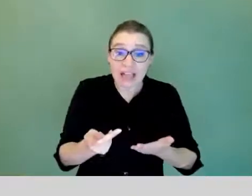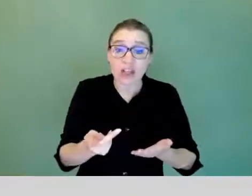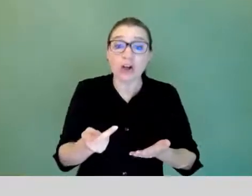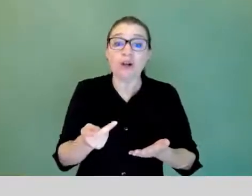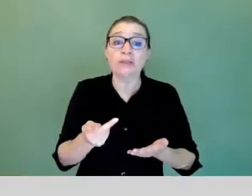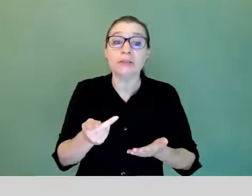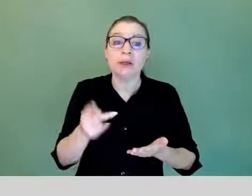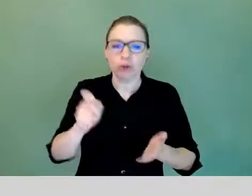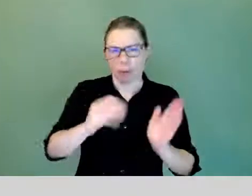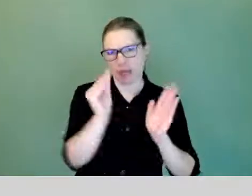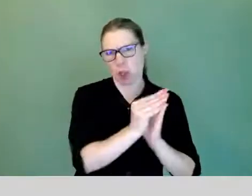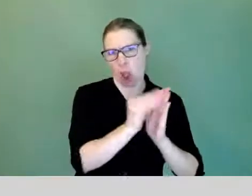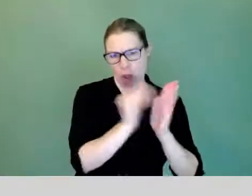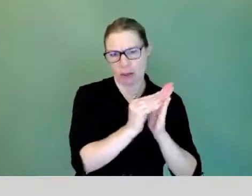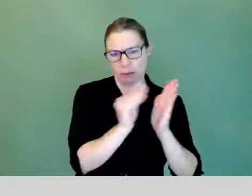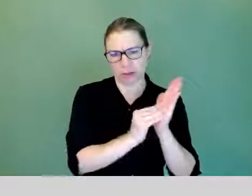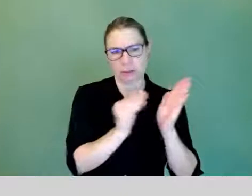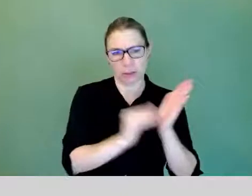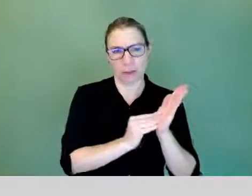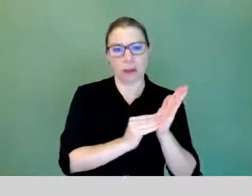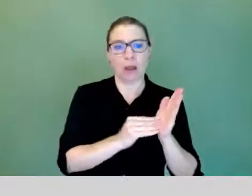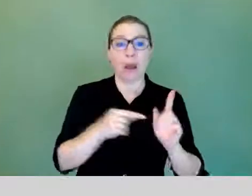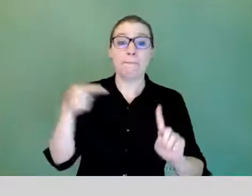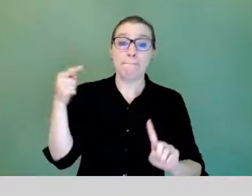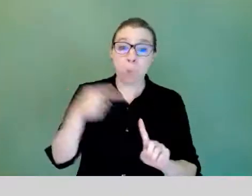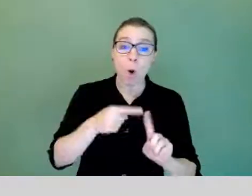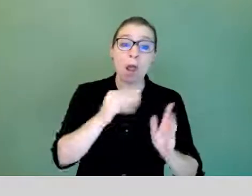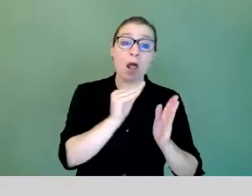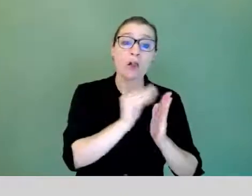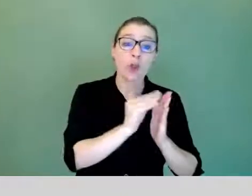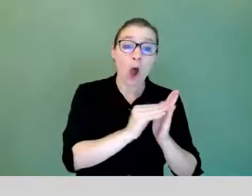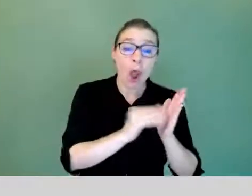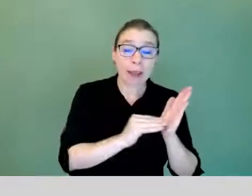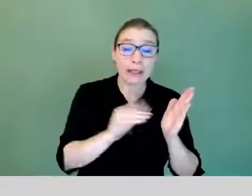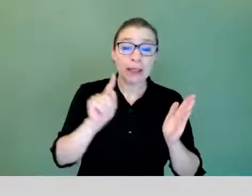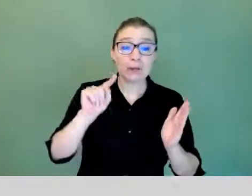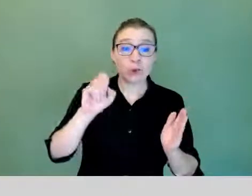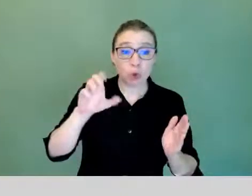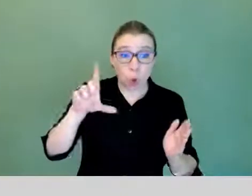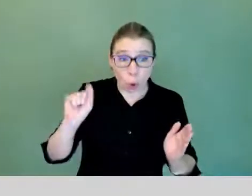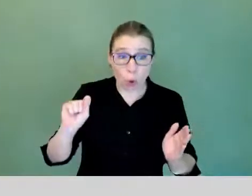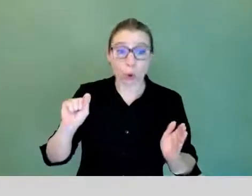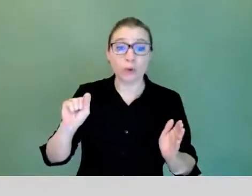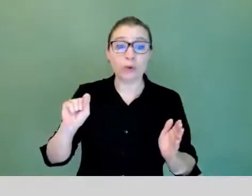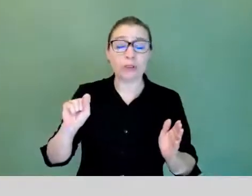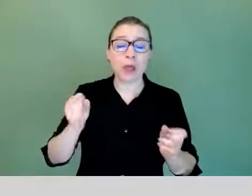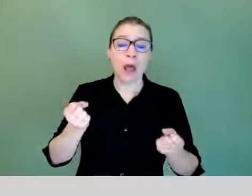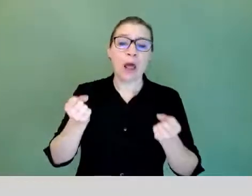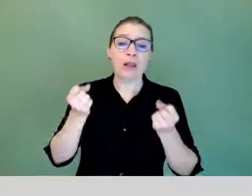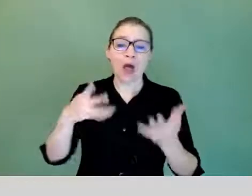So basically employ logging and monitoring tools, There are XML tools, there's lots of packages.